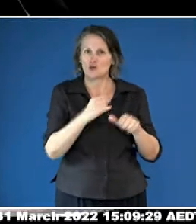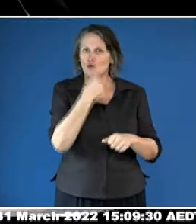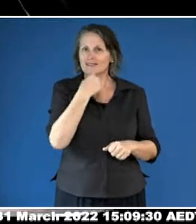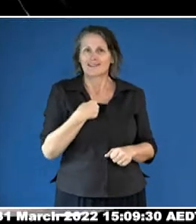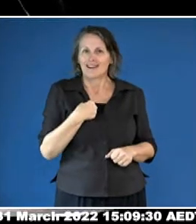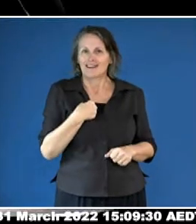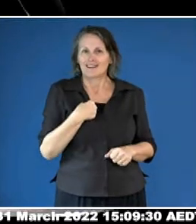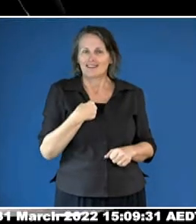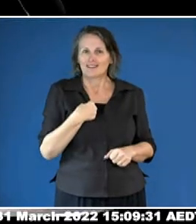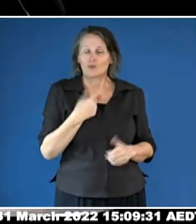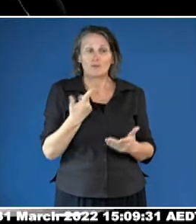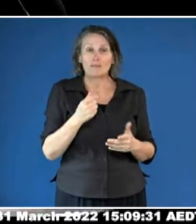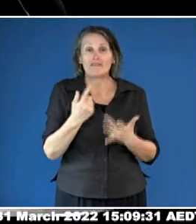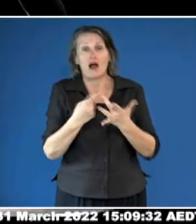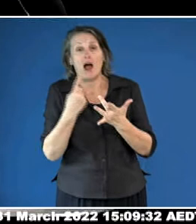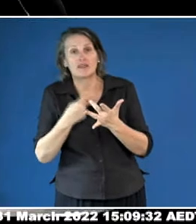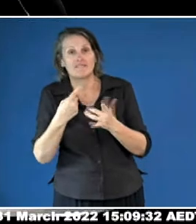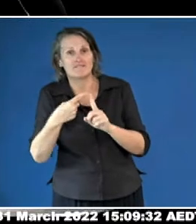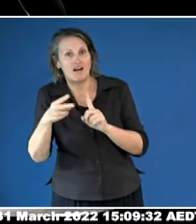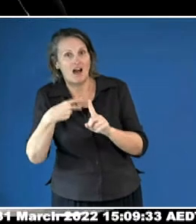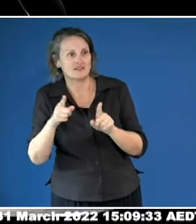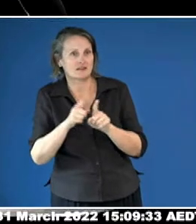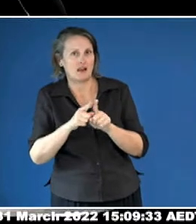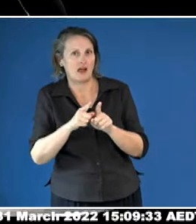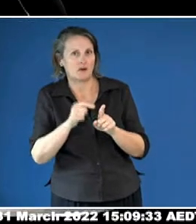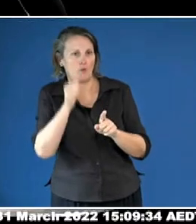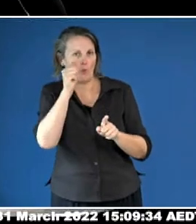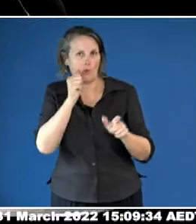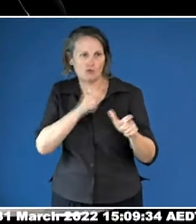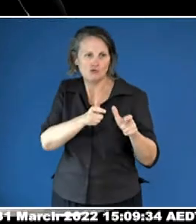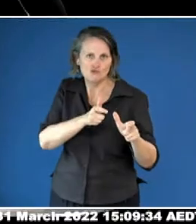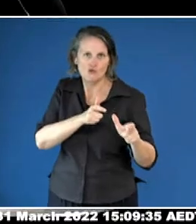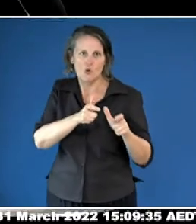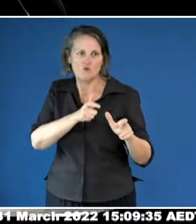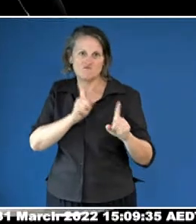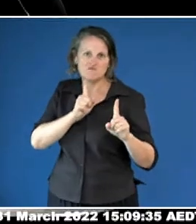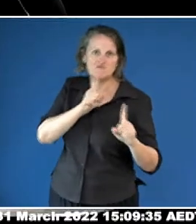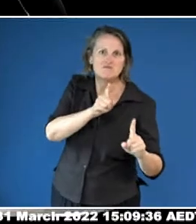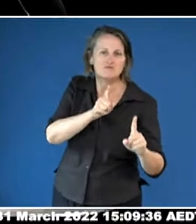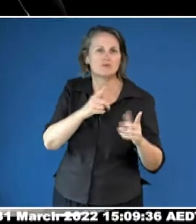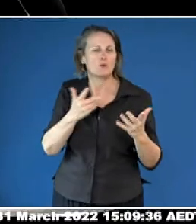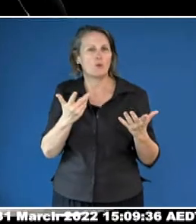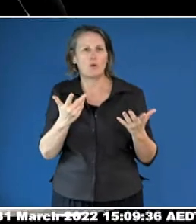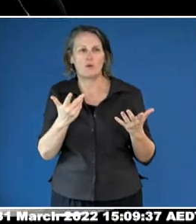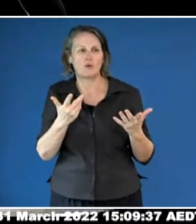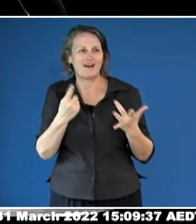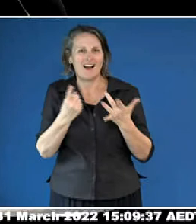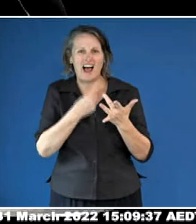control, all the restrictive practices, or things like, you know, restricting food or